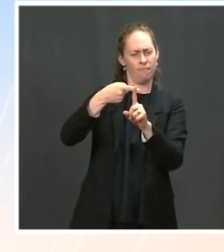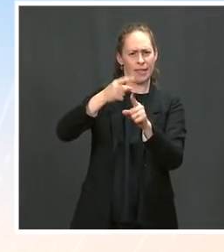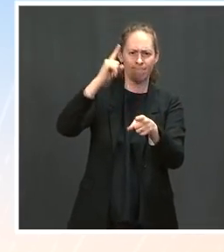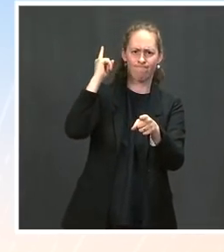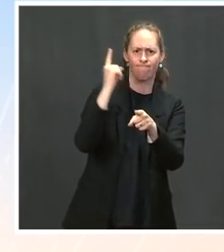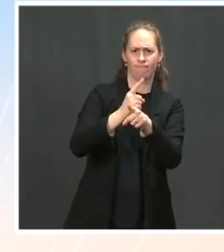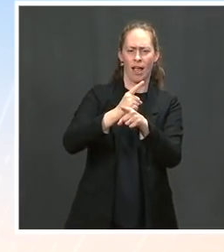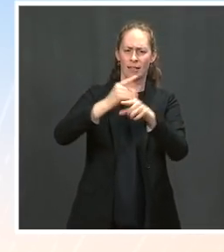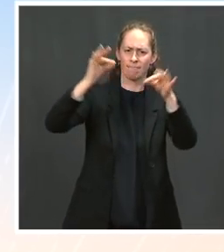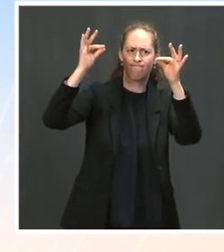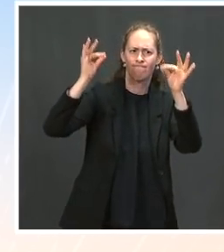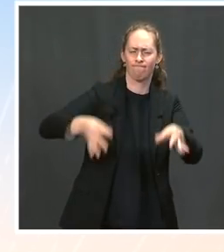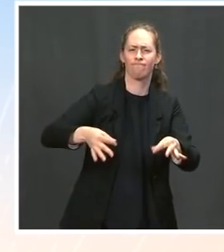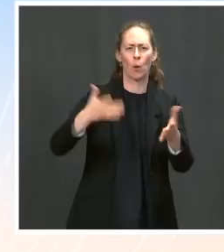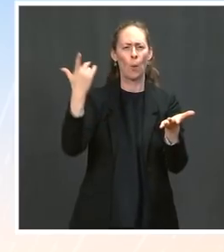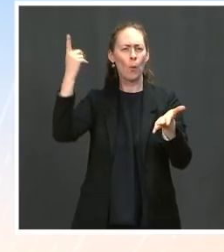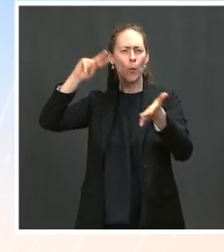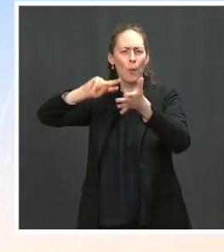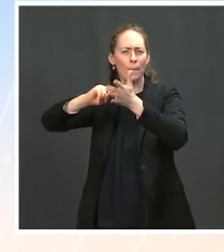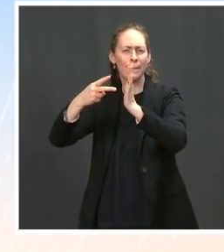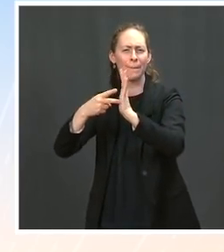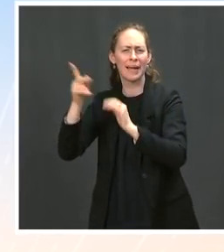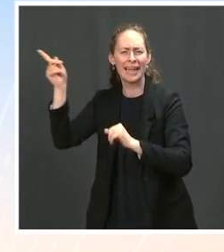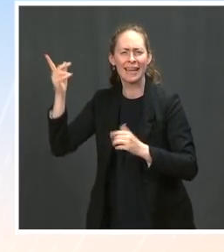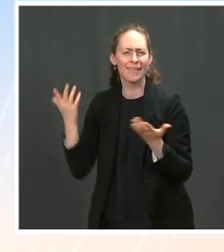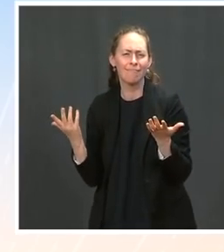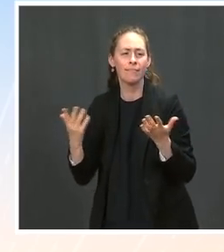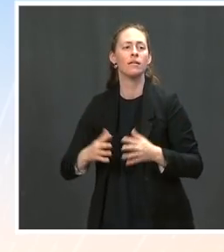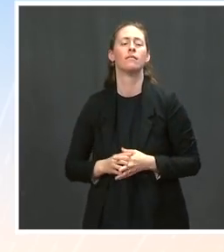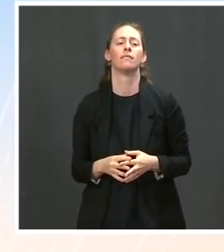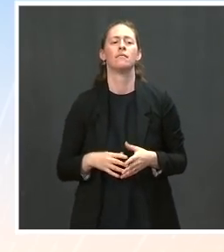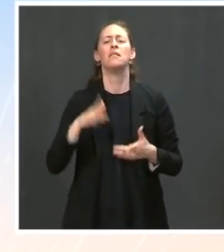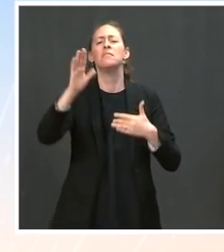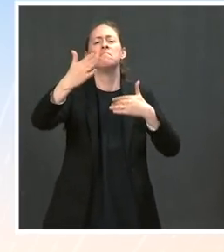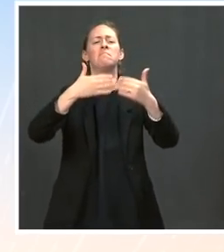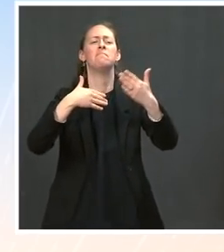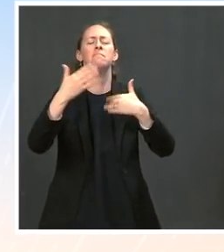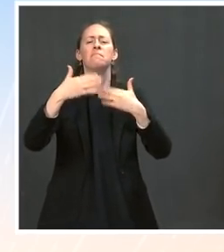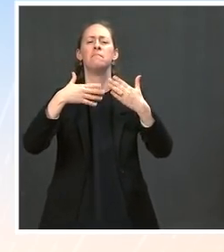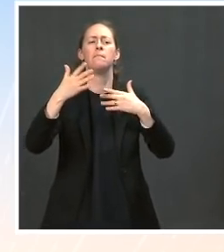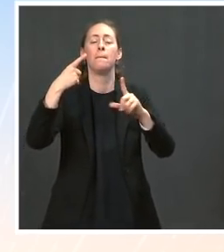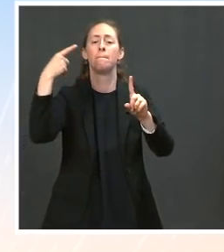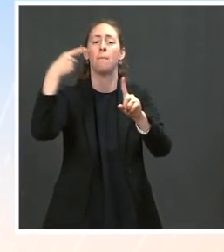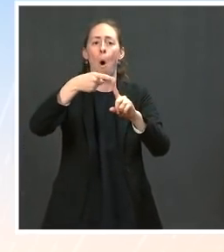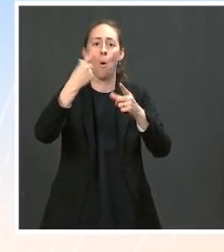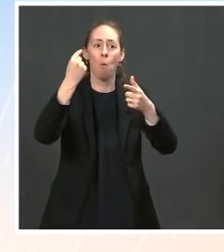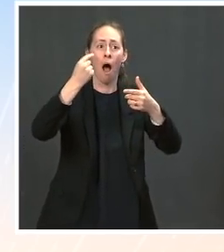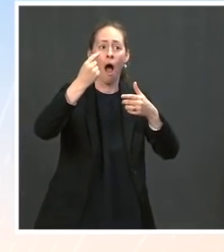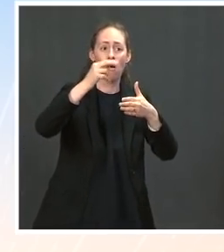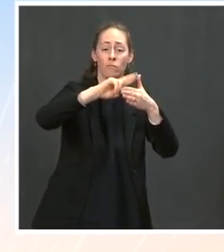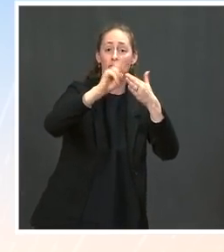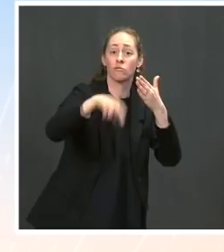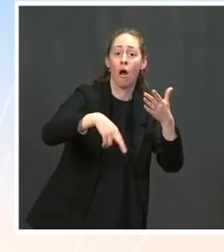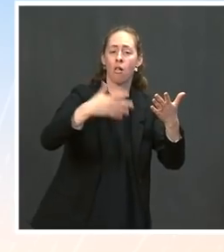regardless of the outcome, the President has consistently called for peace. And our focus, as we're working with state